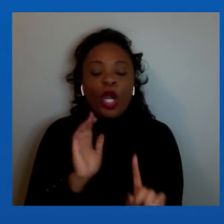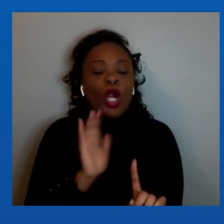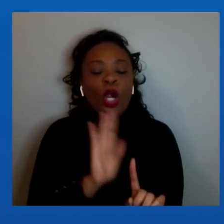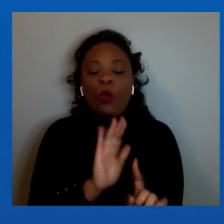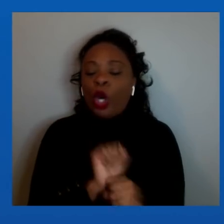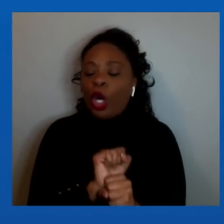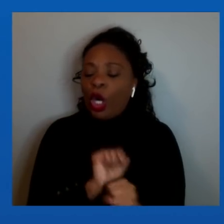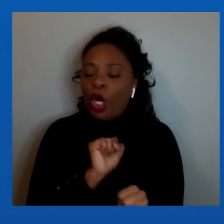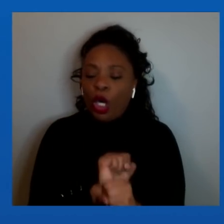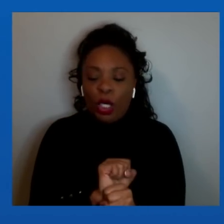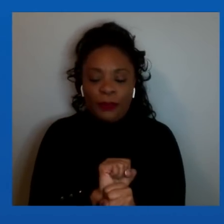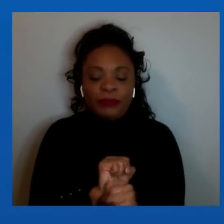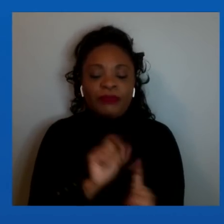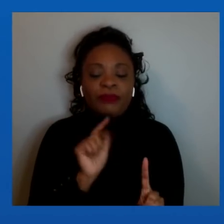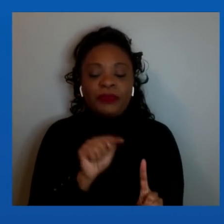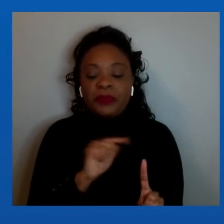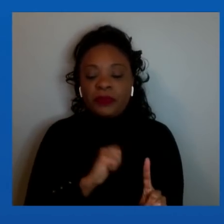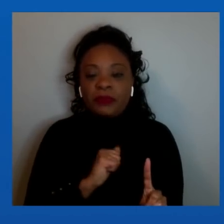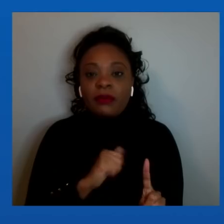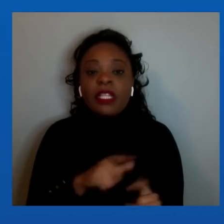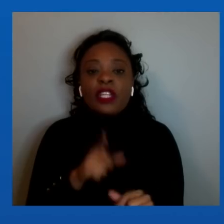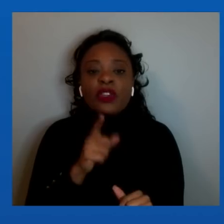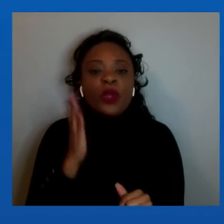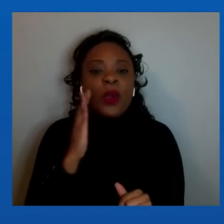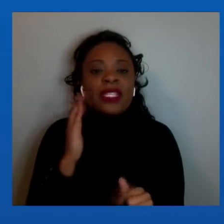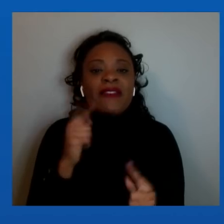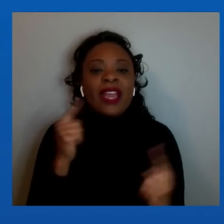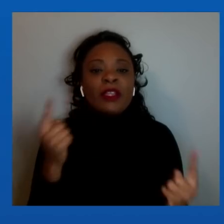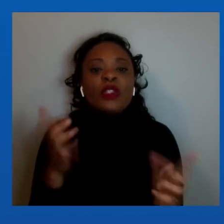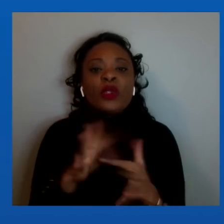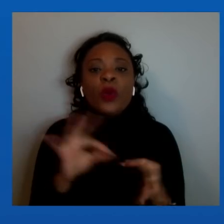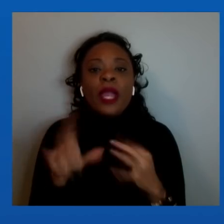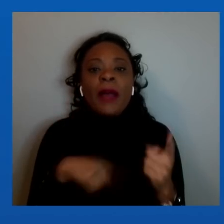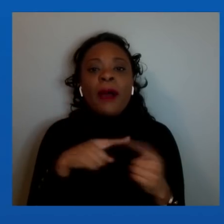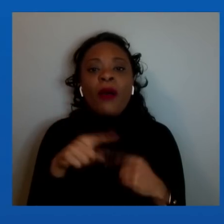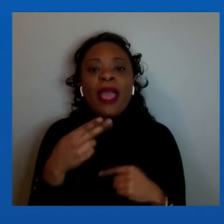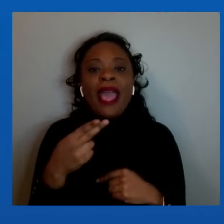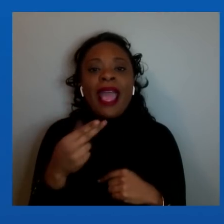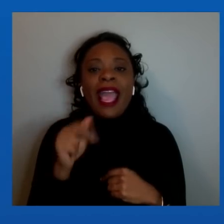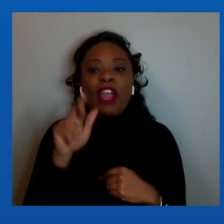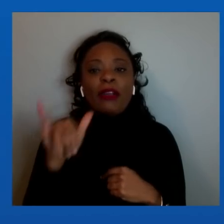You know, there's a very famous story about Harry Truman. You've probably heard it.